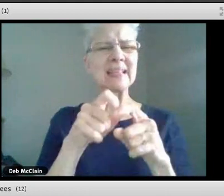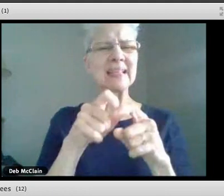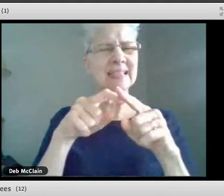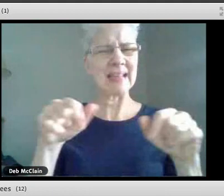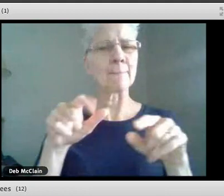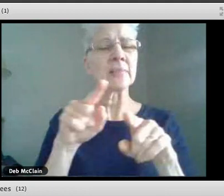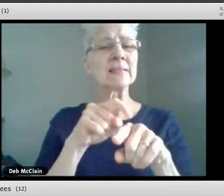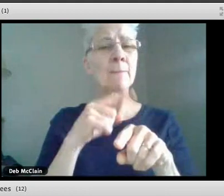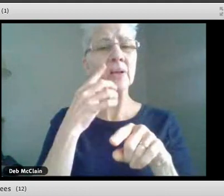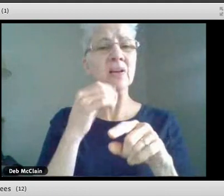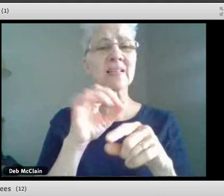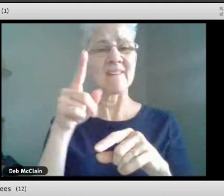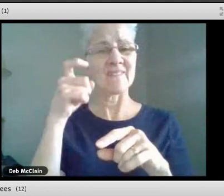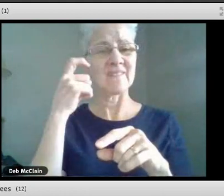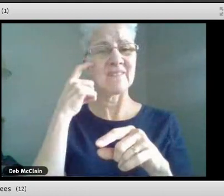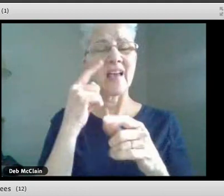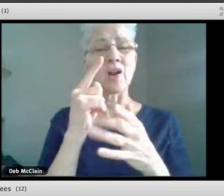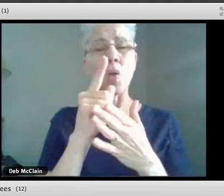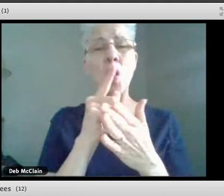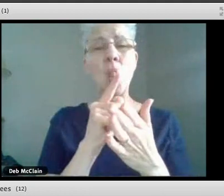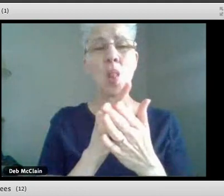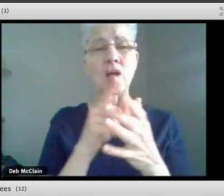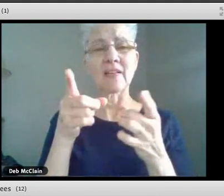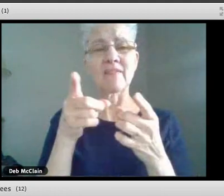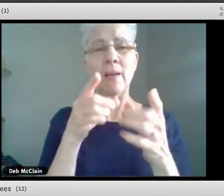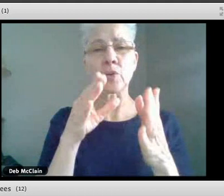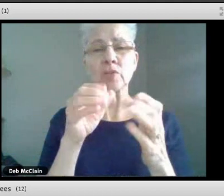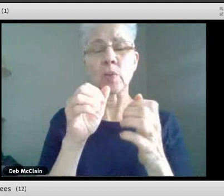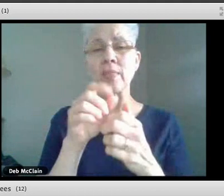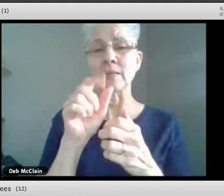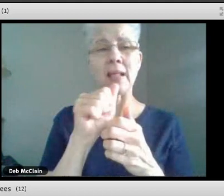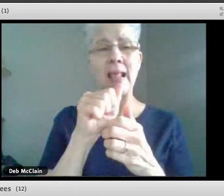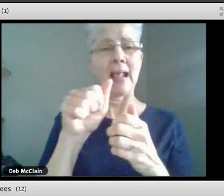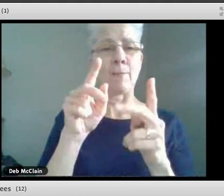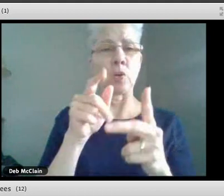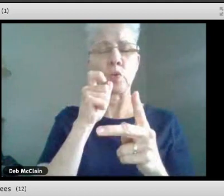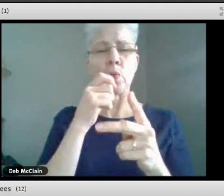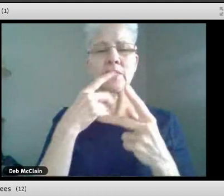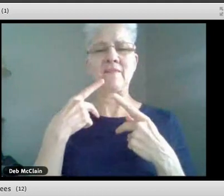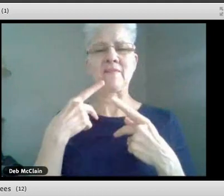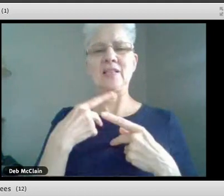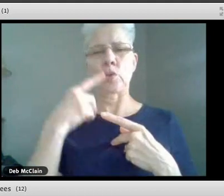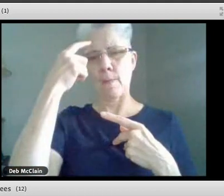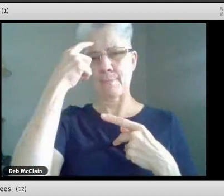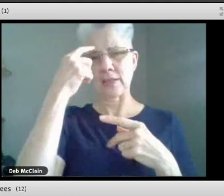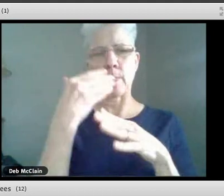because federal laws define a person with a disability as any person who has a physical or mental impairment